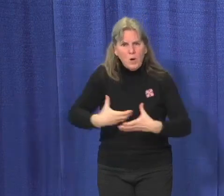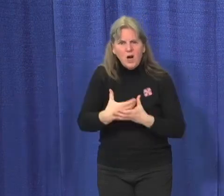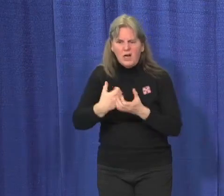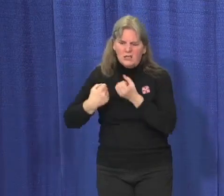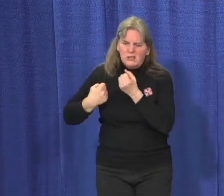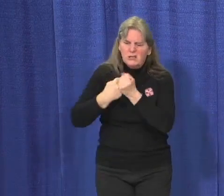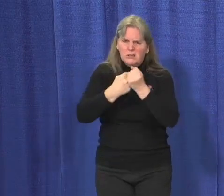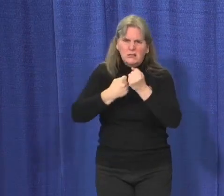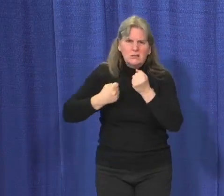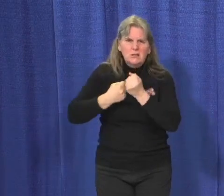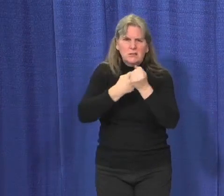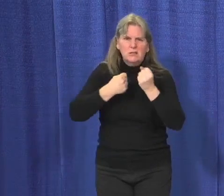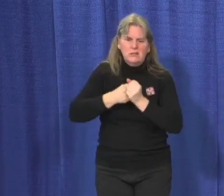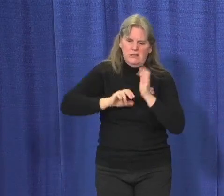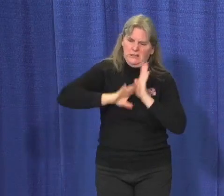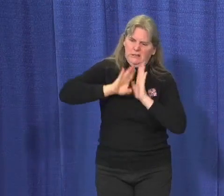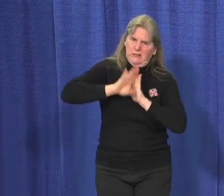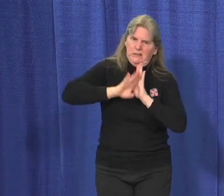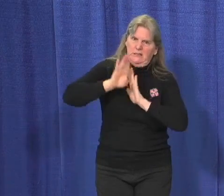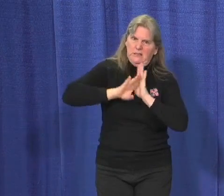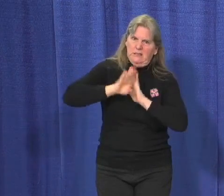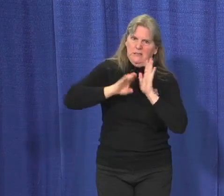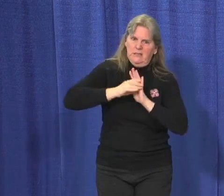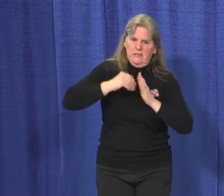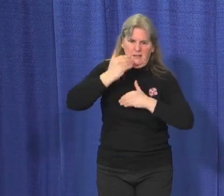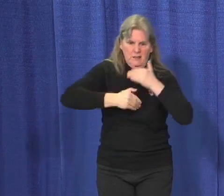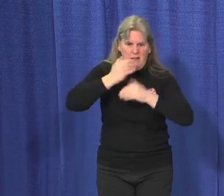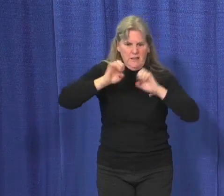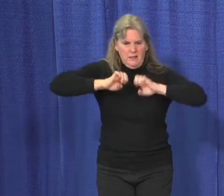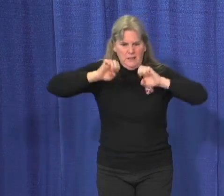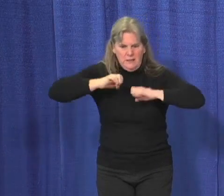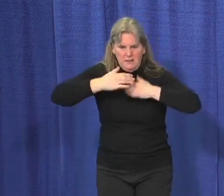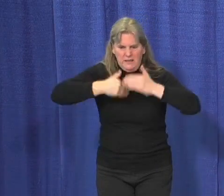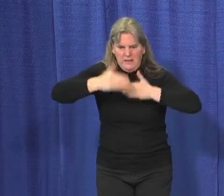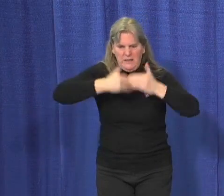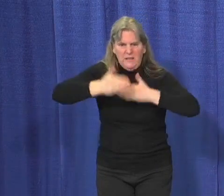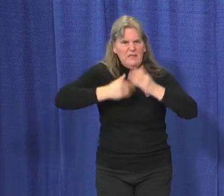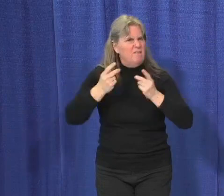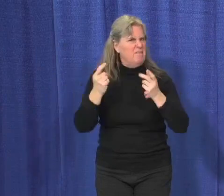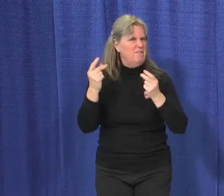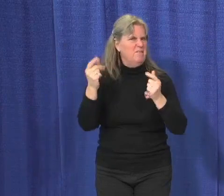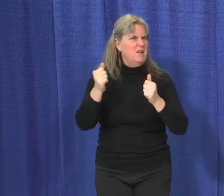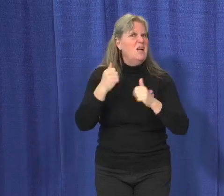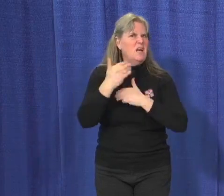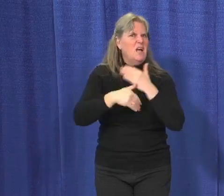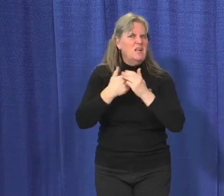the globe allocated to this intense research so all the